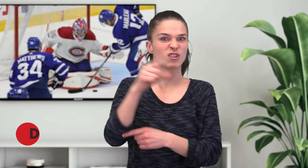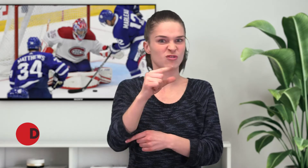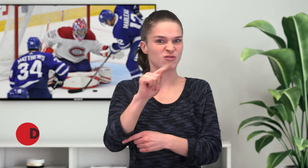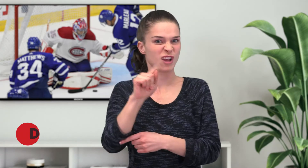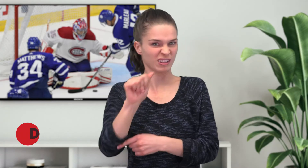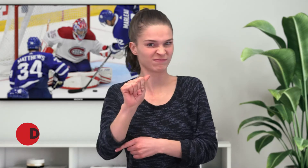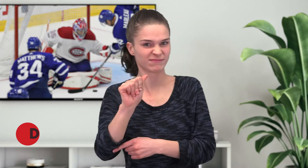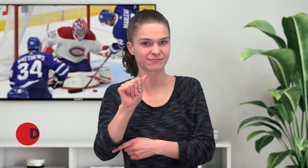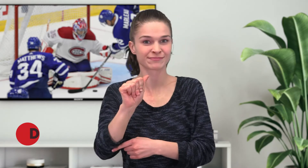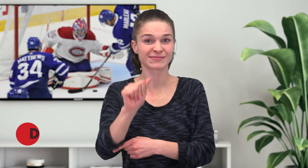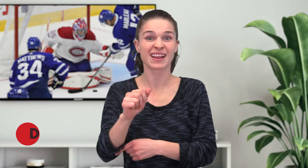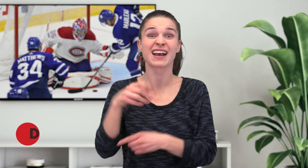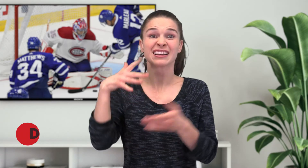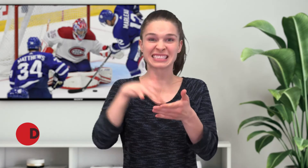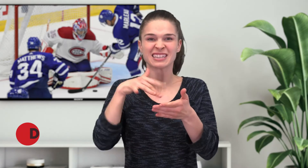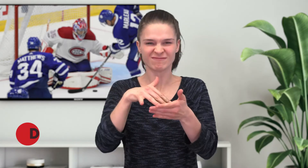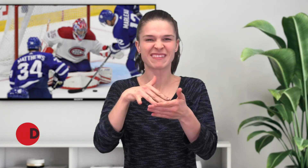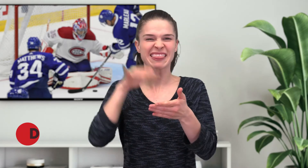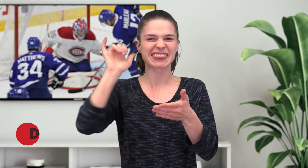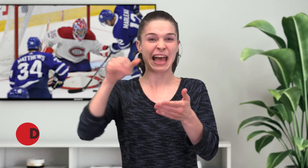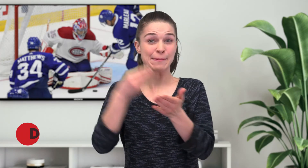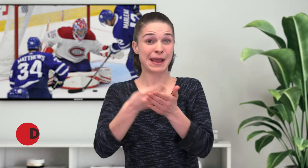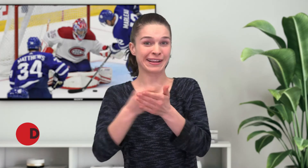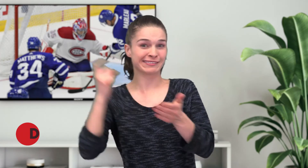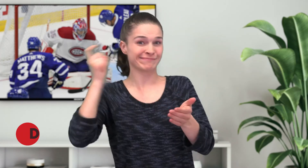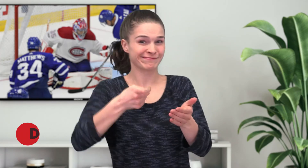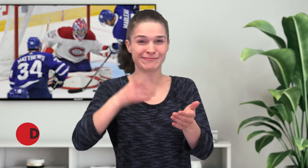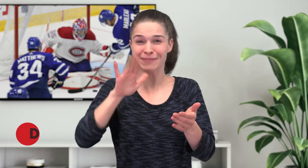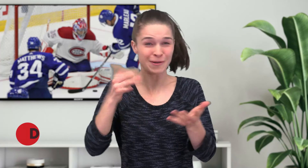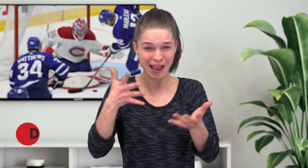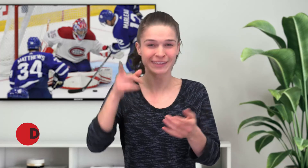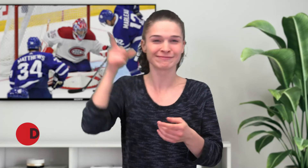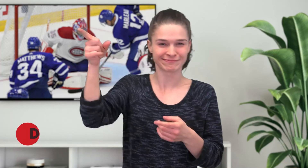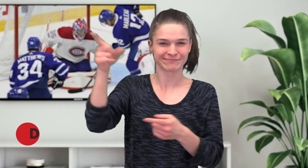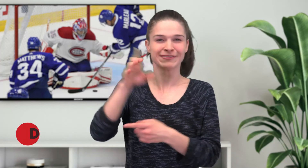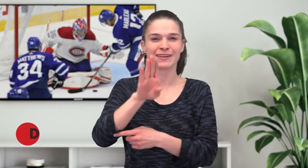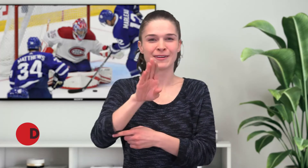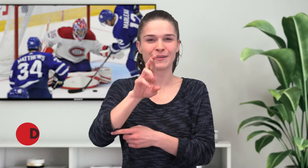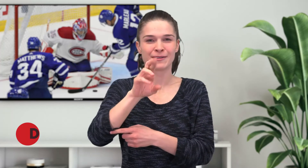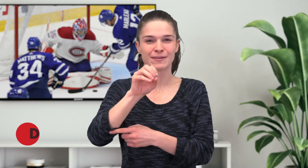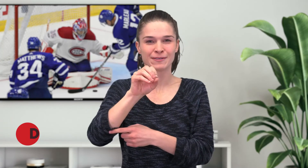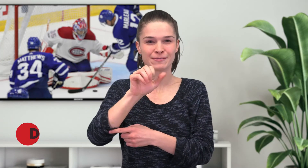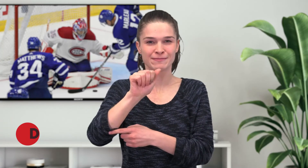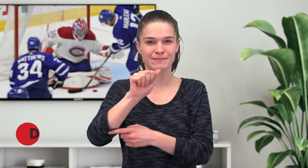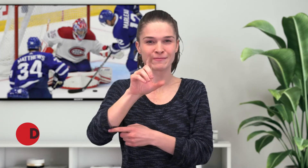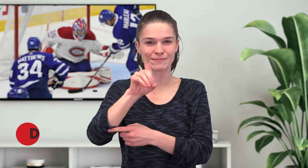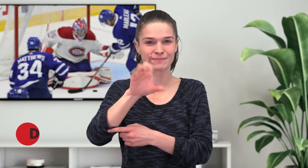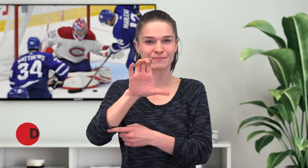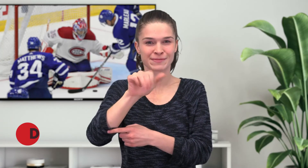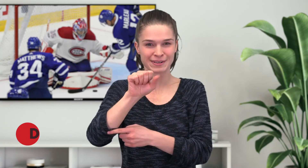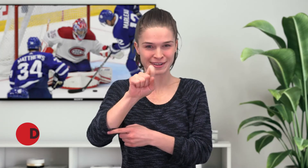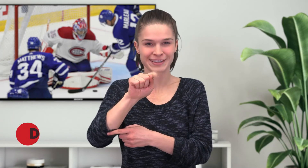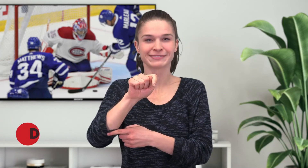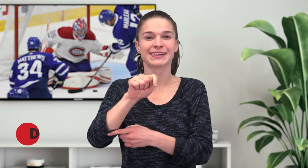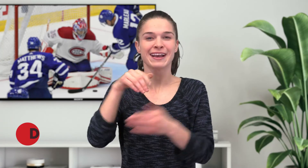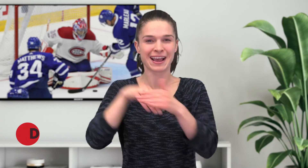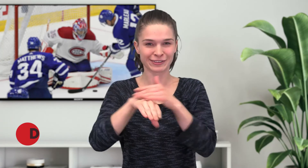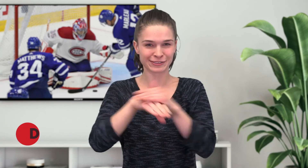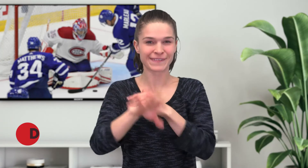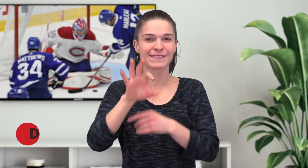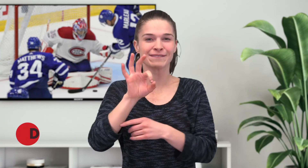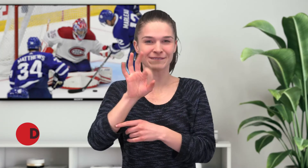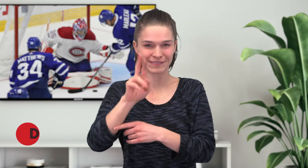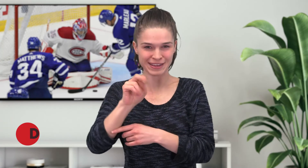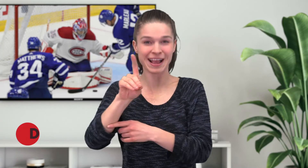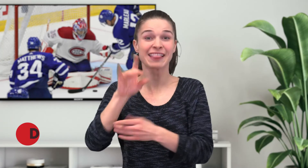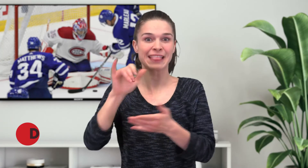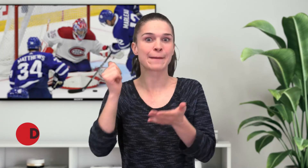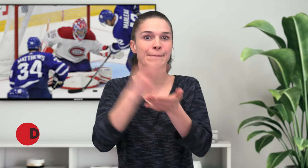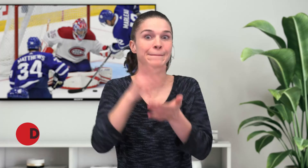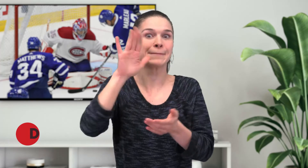This study, which is funded by the Broadcast Accessibility Fund,